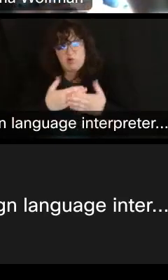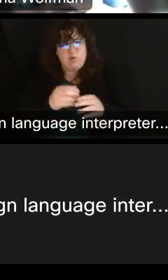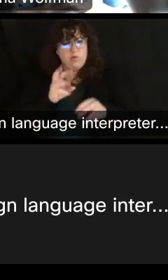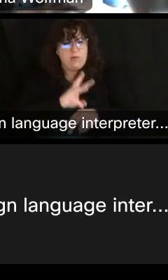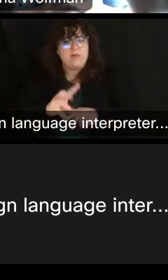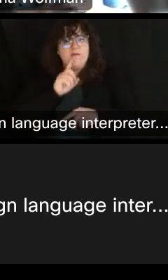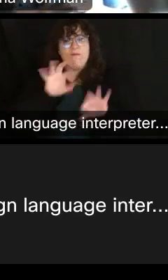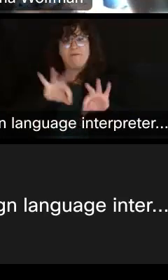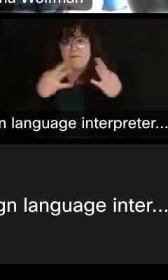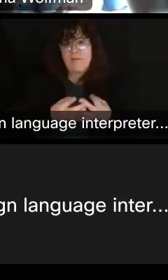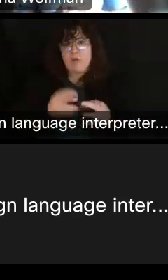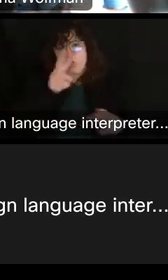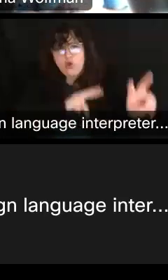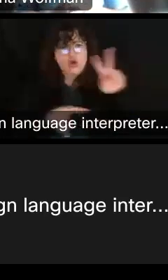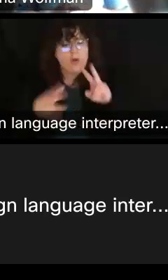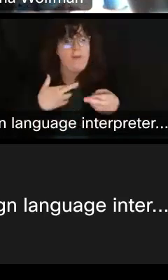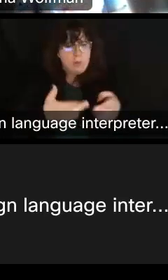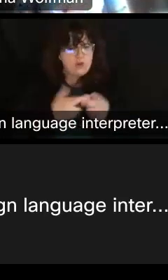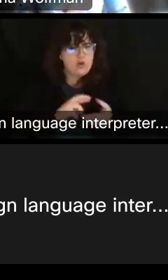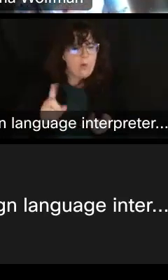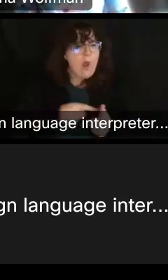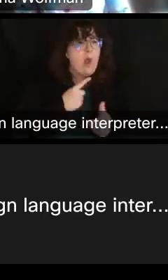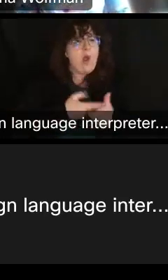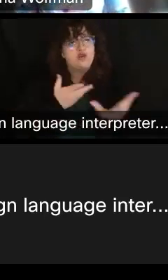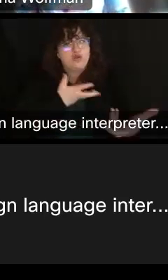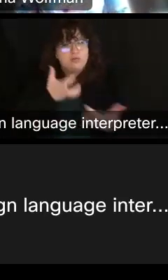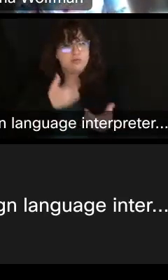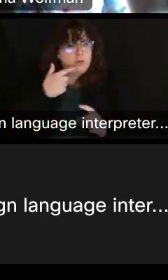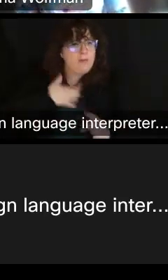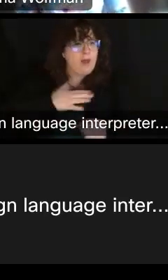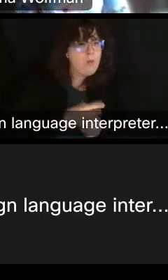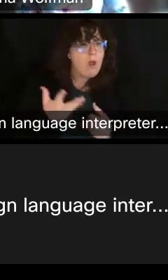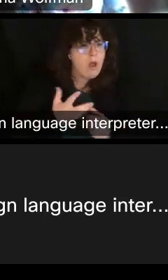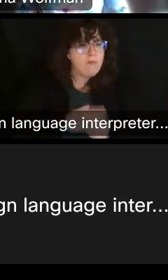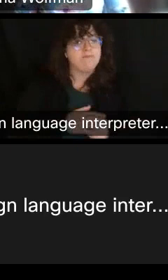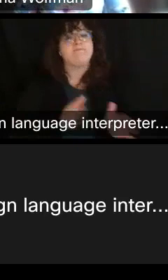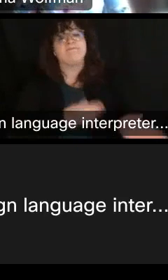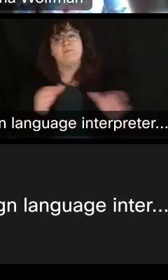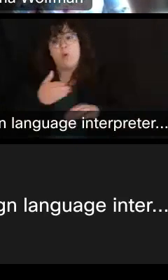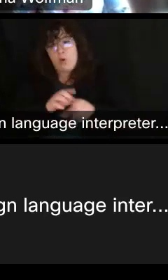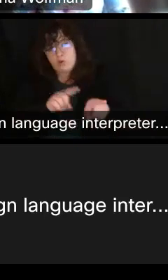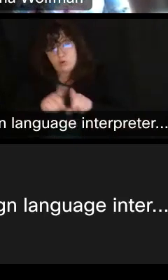their region. The other thing is that there's post-permanency reassessments available for